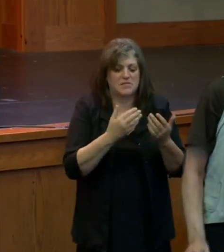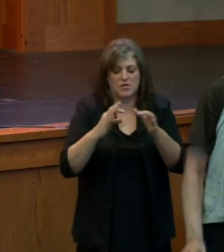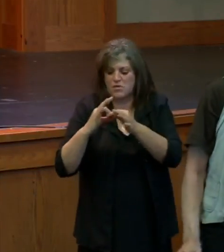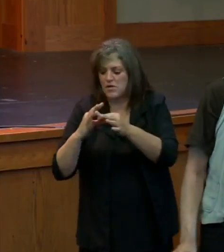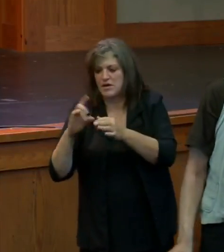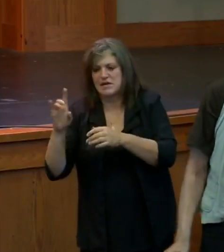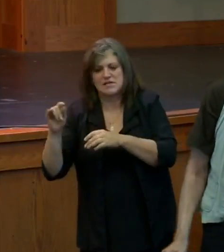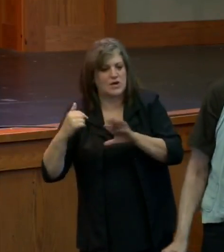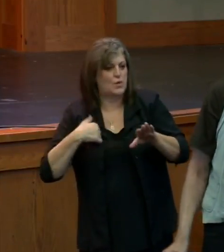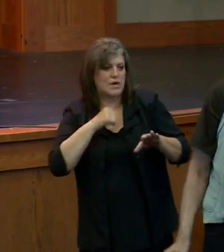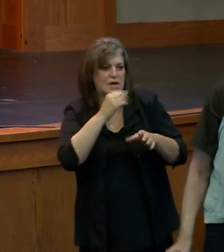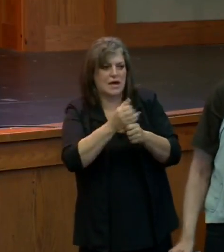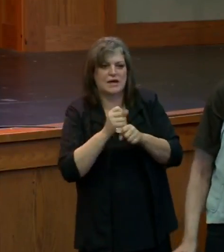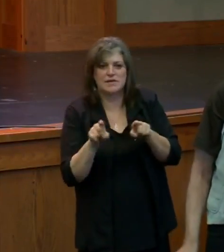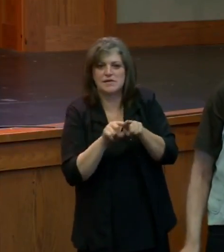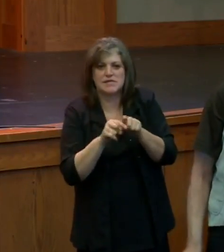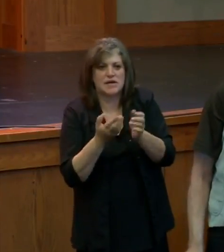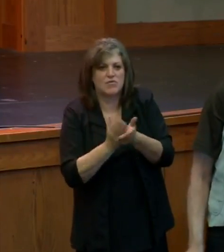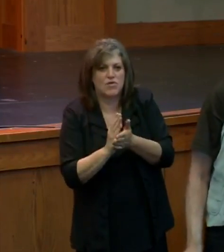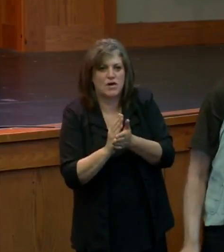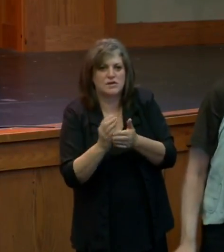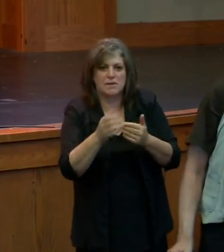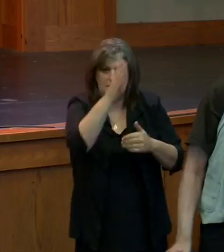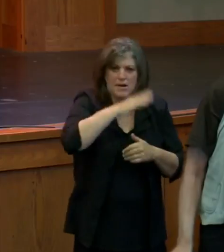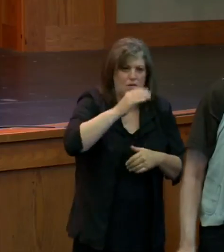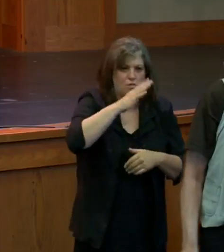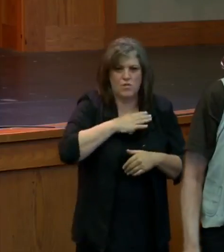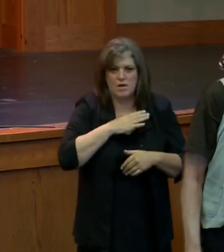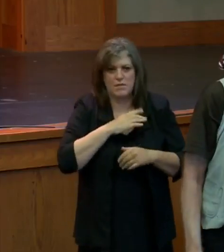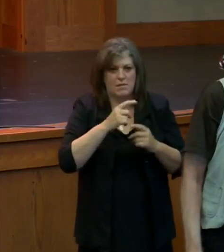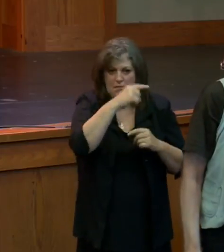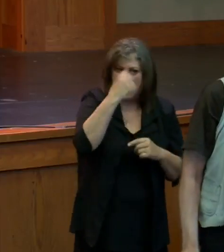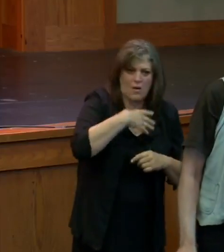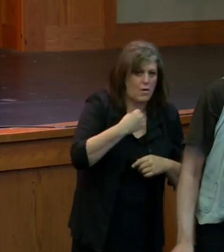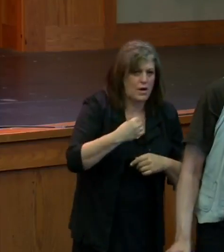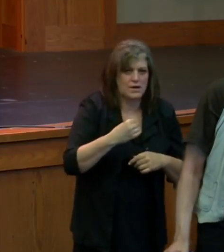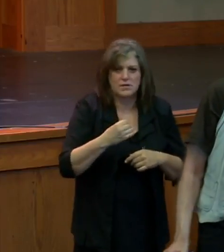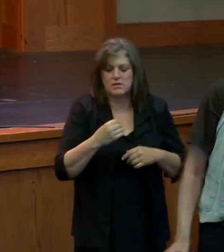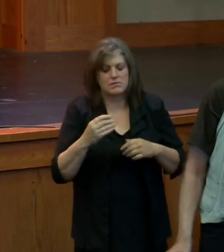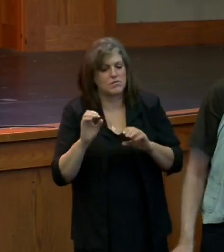WE DID NOT GET THOSE RIGHTS. NEITHER MEN NOR WOMEN, BLACK NOR WHITE OR ANYBODY.